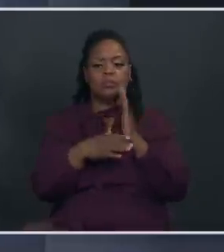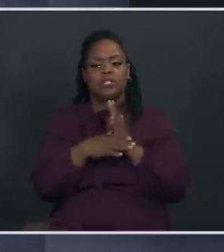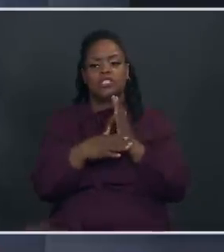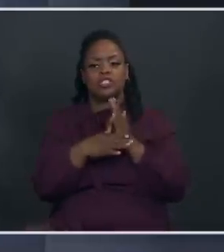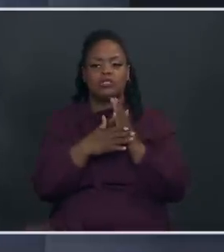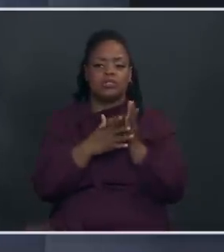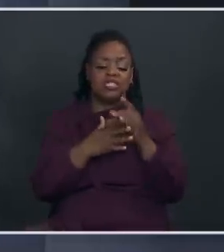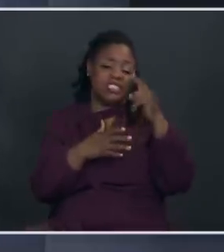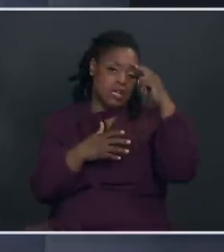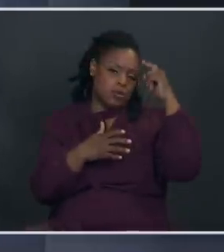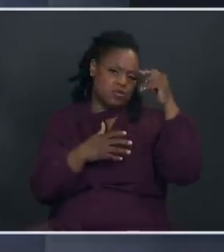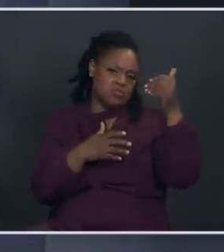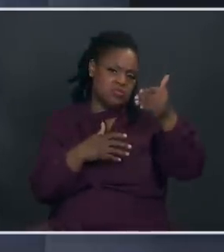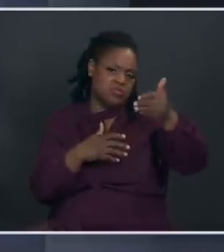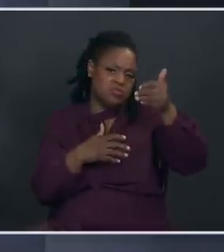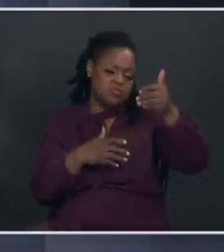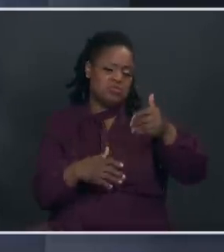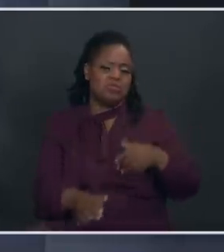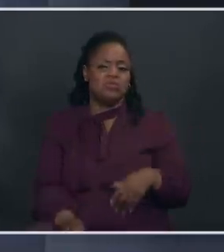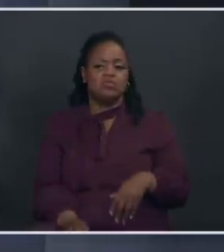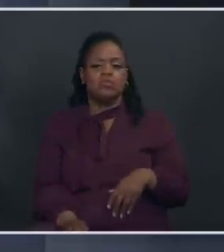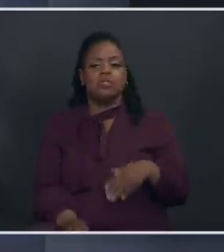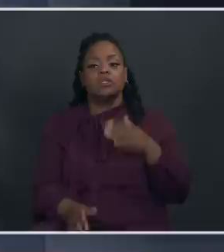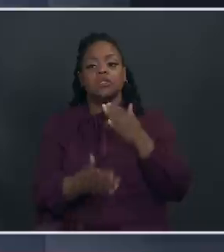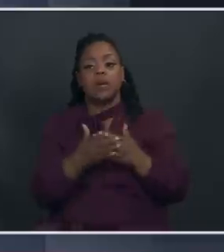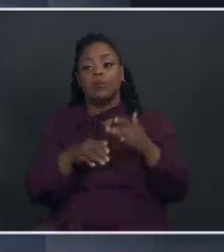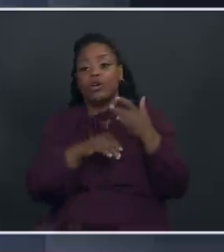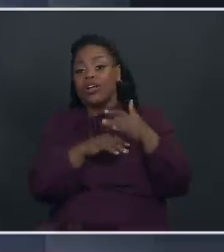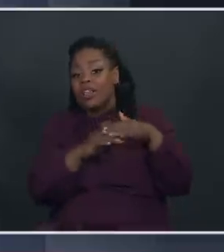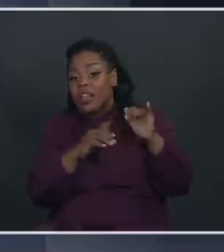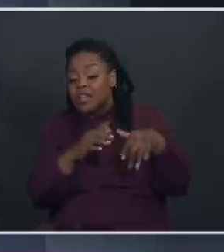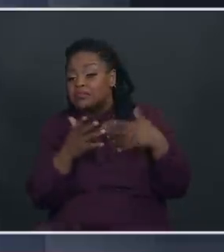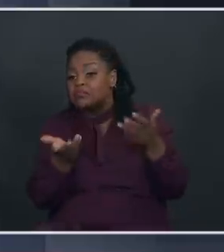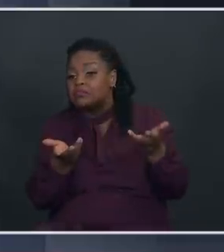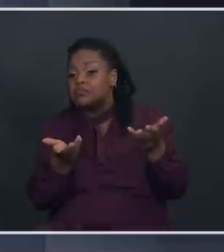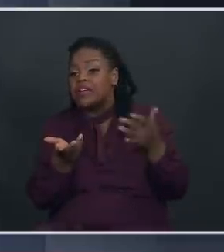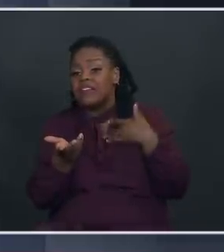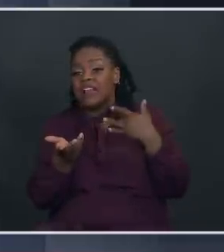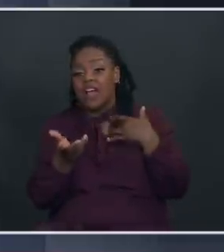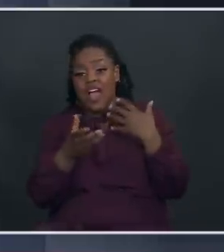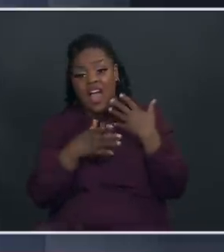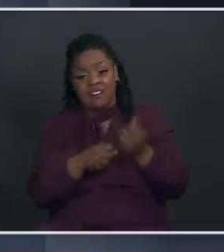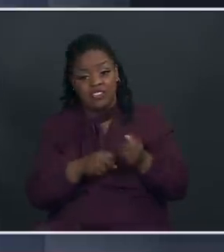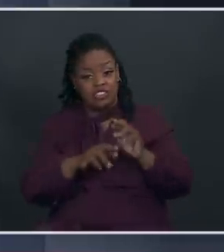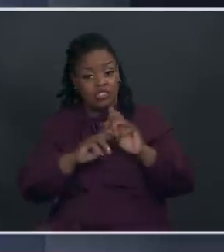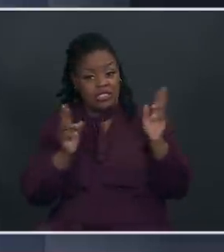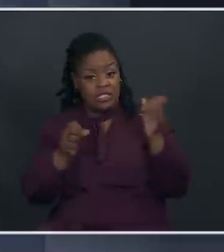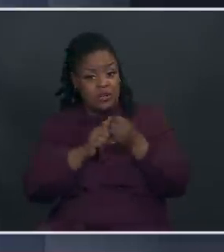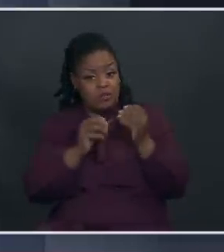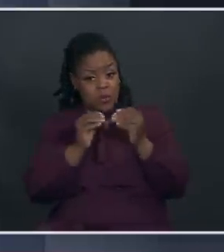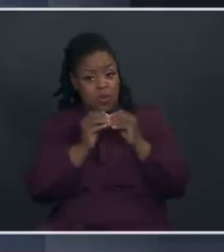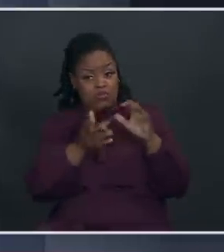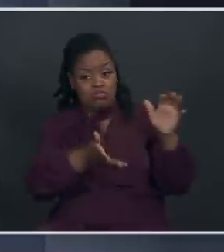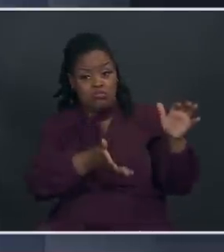some earlier than that. So we are confident that we'll be able to get those from the manufacturers. Yes. Go ahead, Karen.